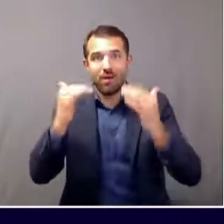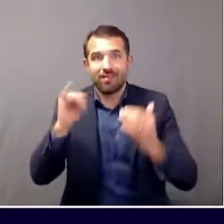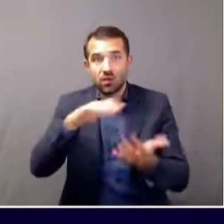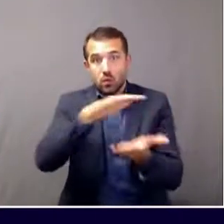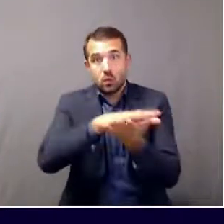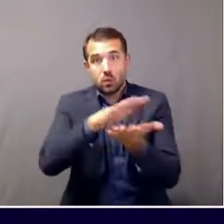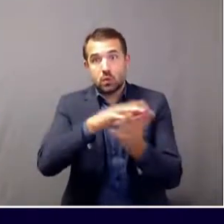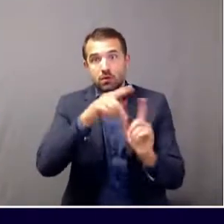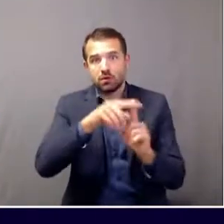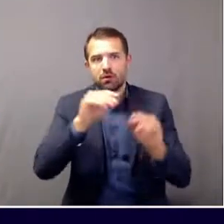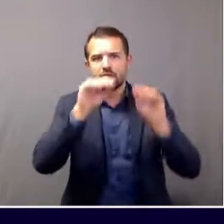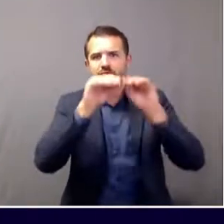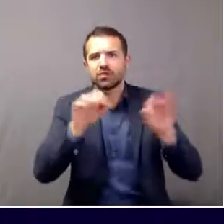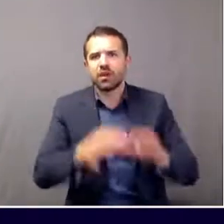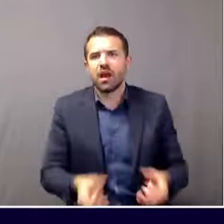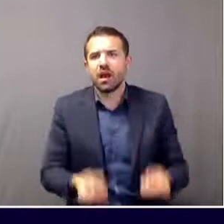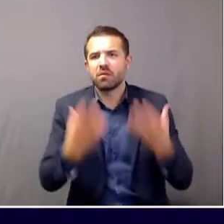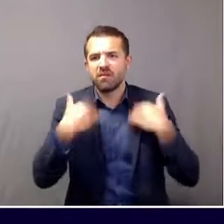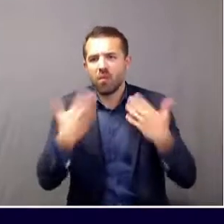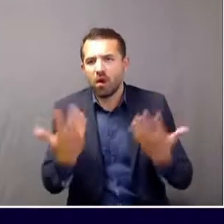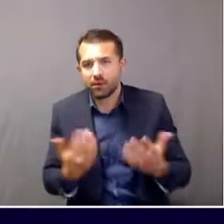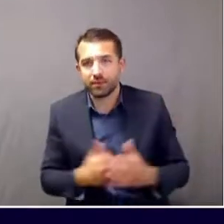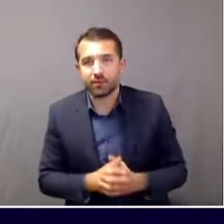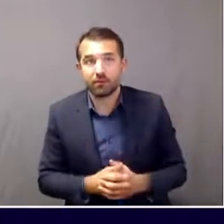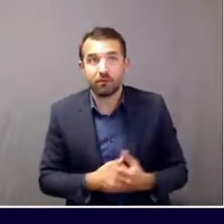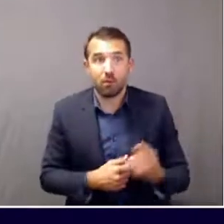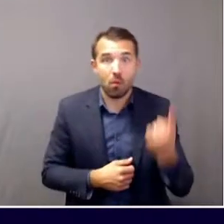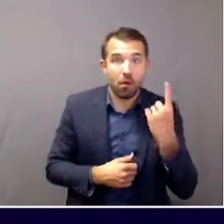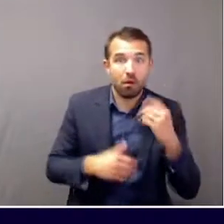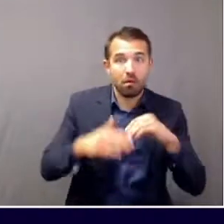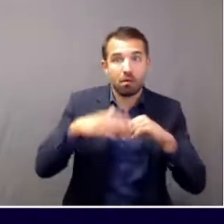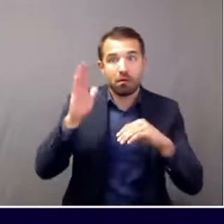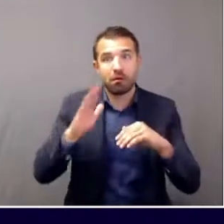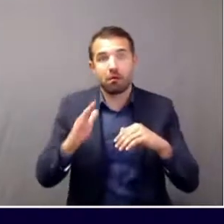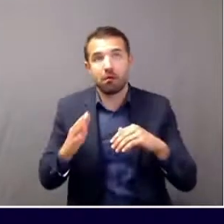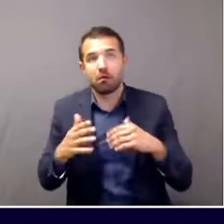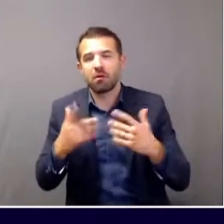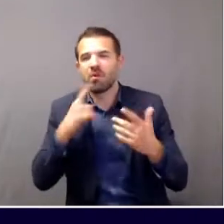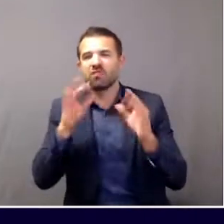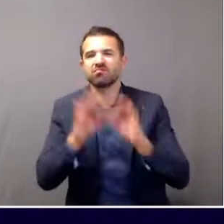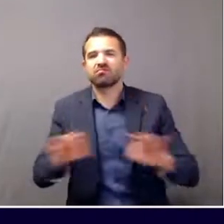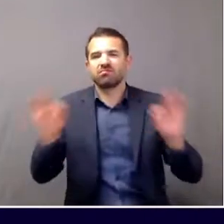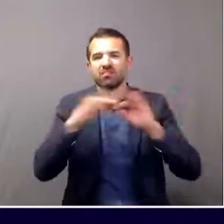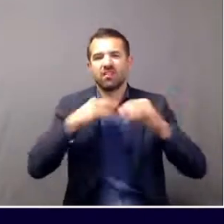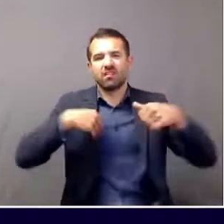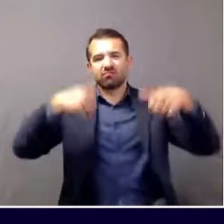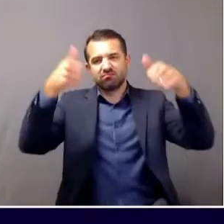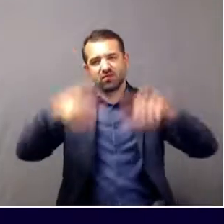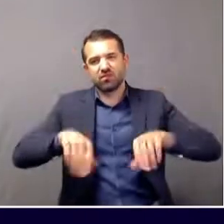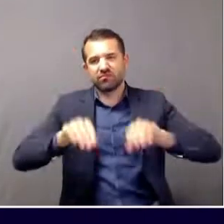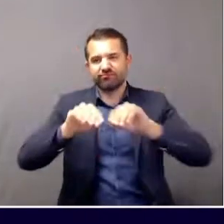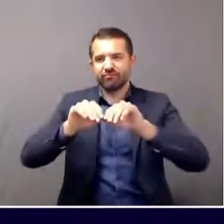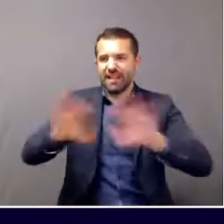there been has it been one more